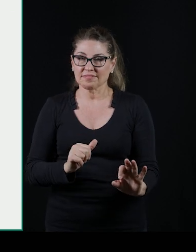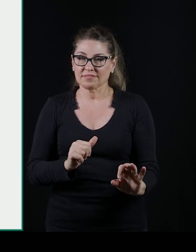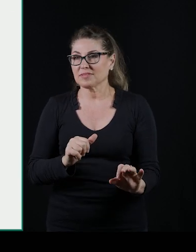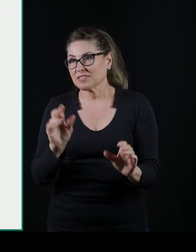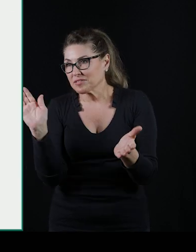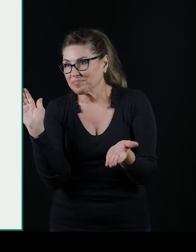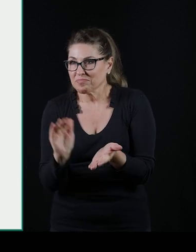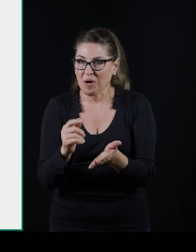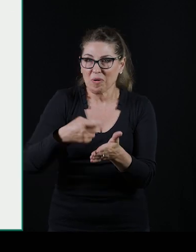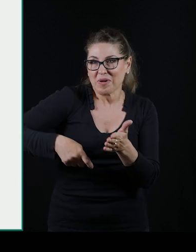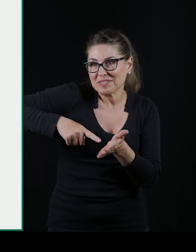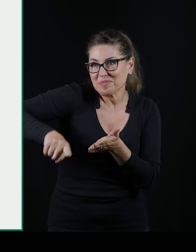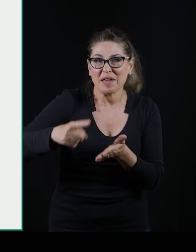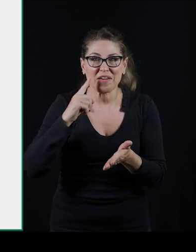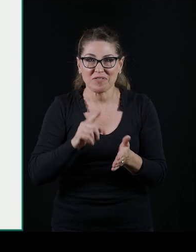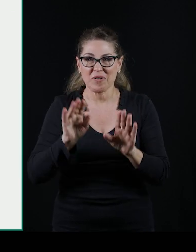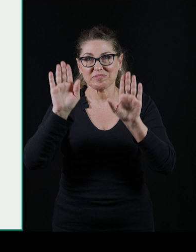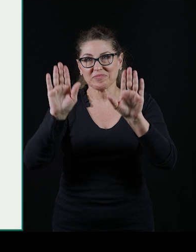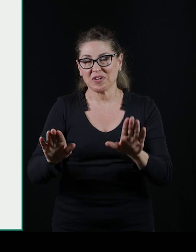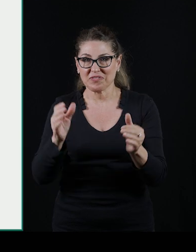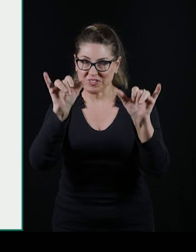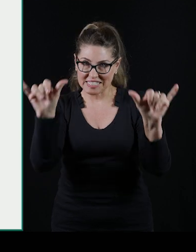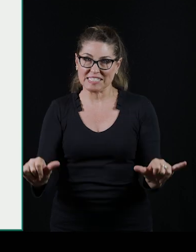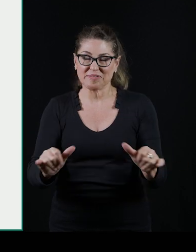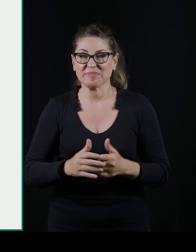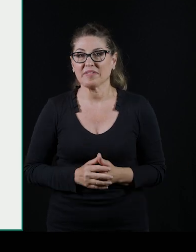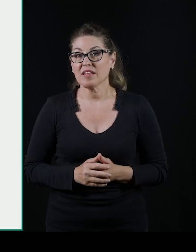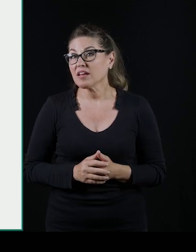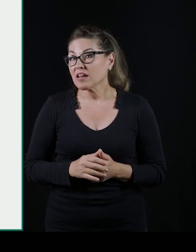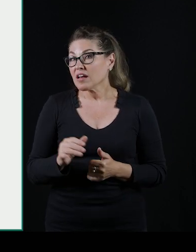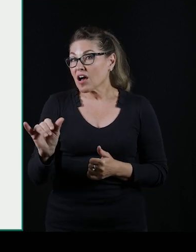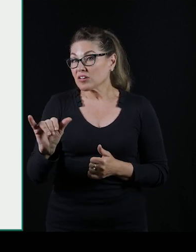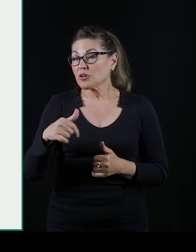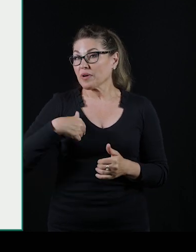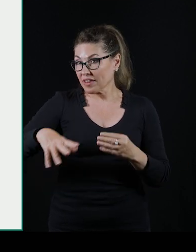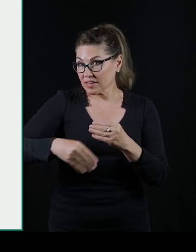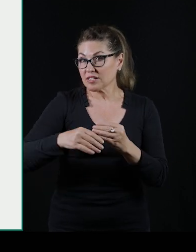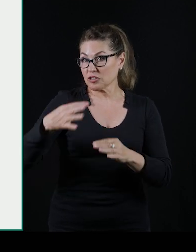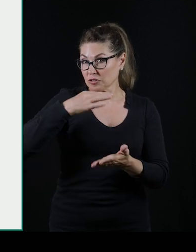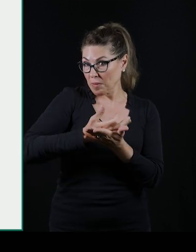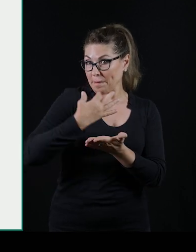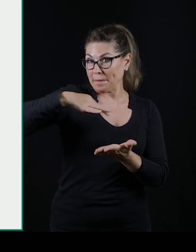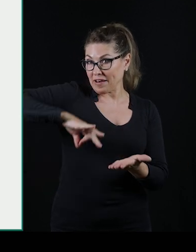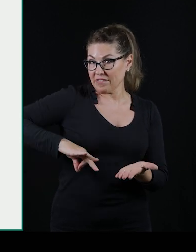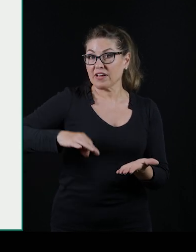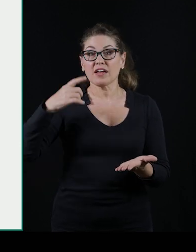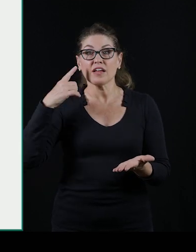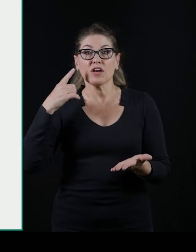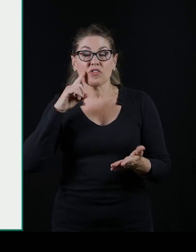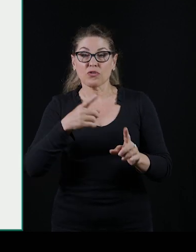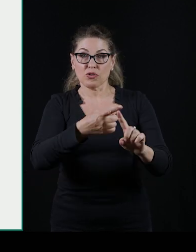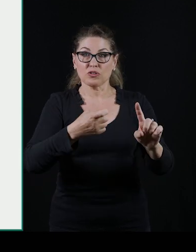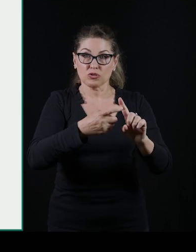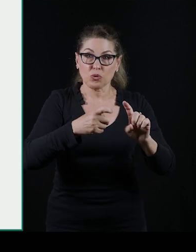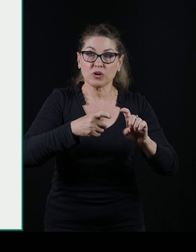for an otherwise quite performance system. Also had the additional benefit of sort of spreading out the load